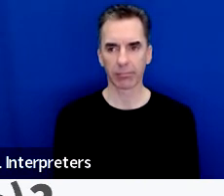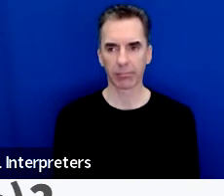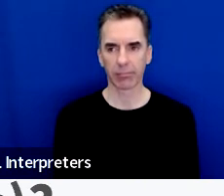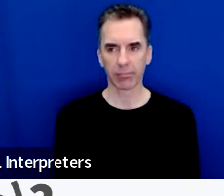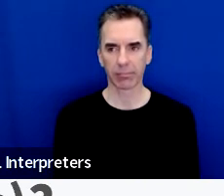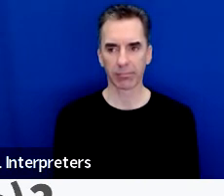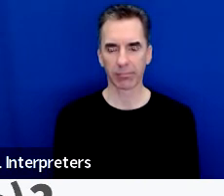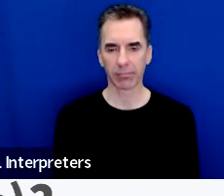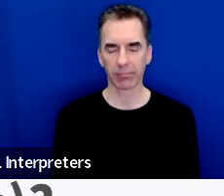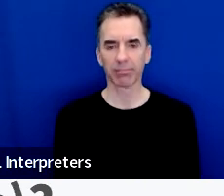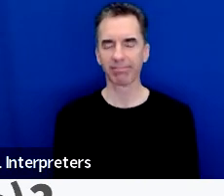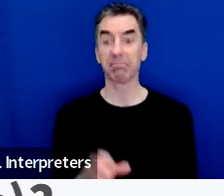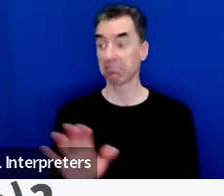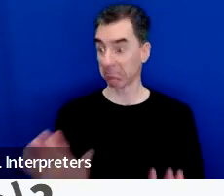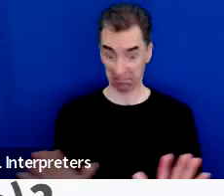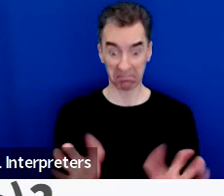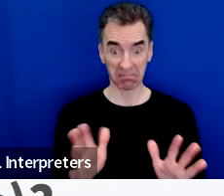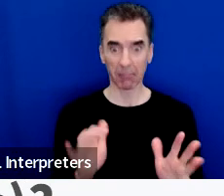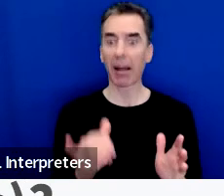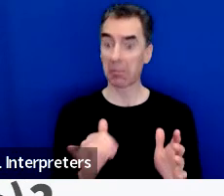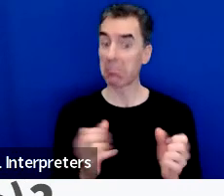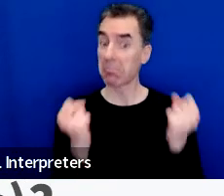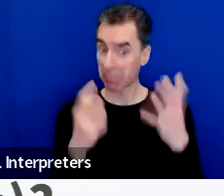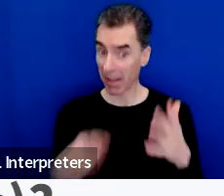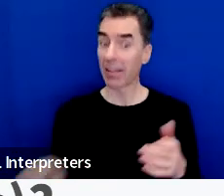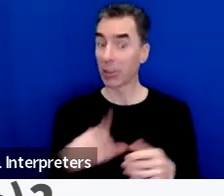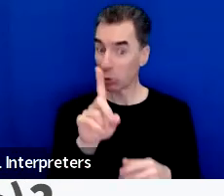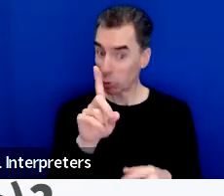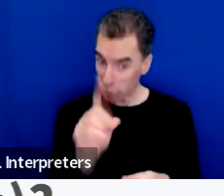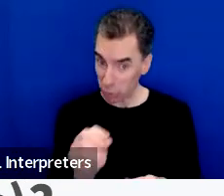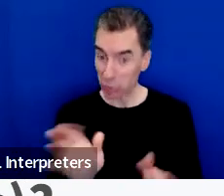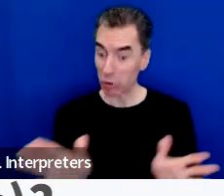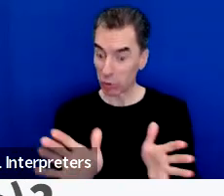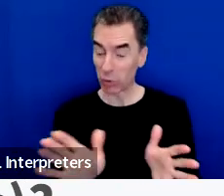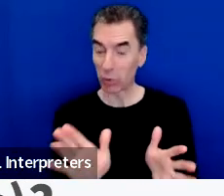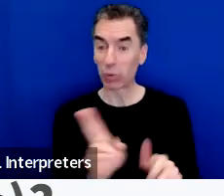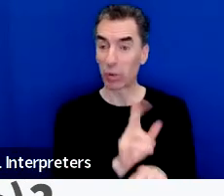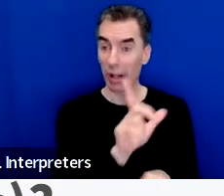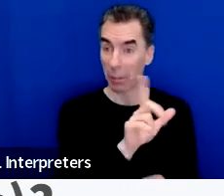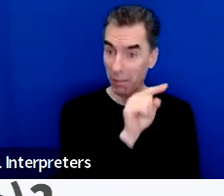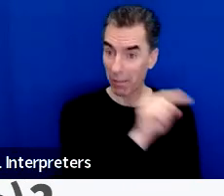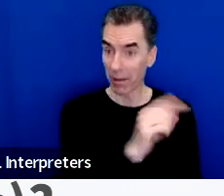a lot of people do and quite a few don't either. So that's really good to know.